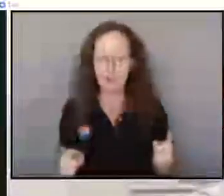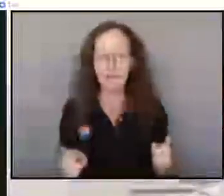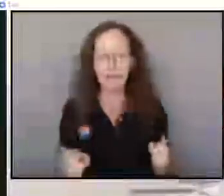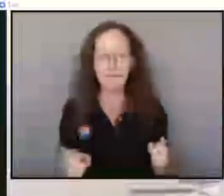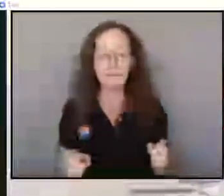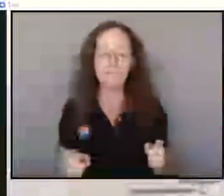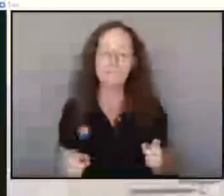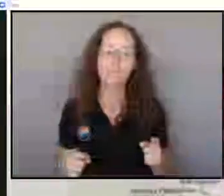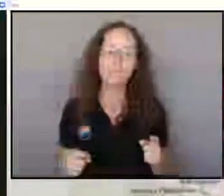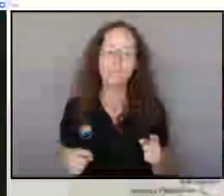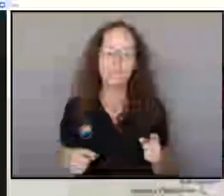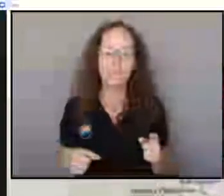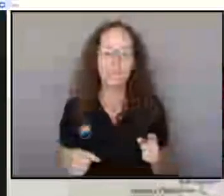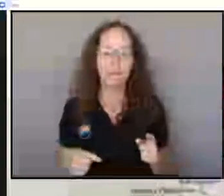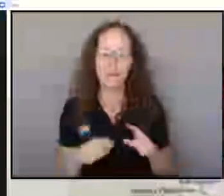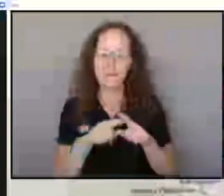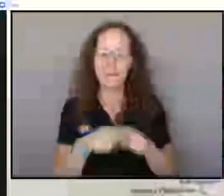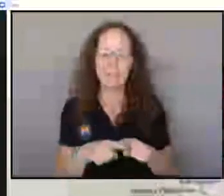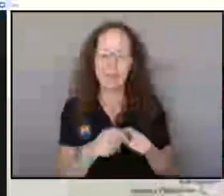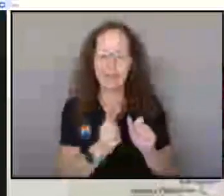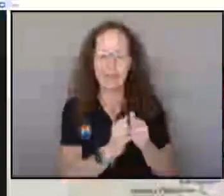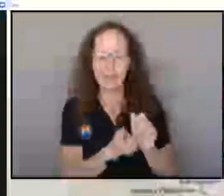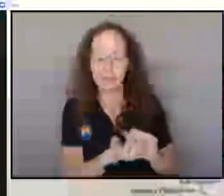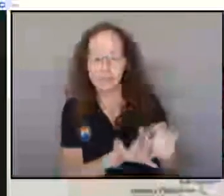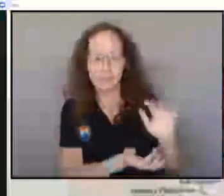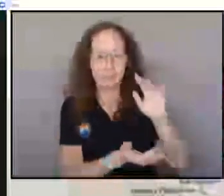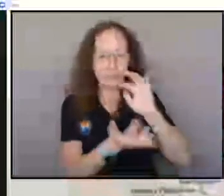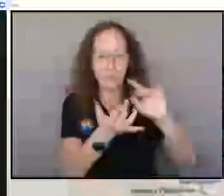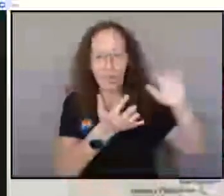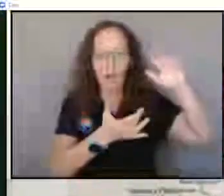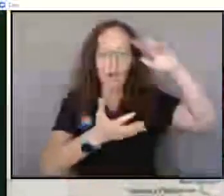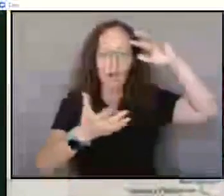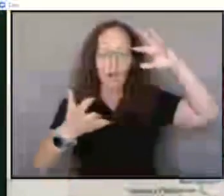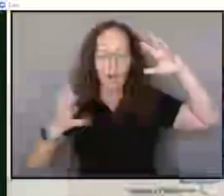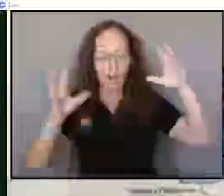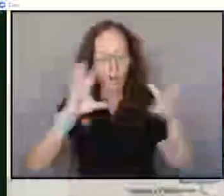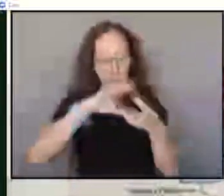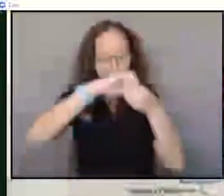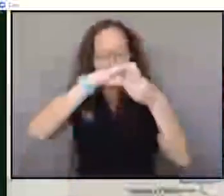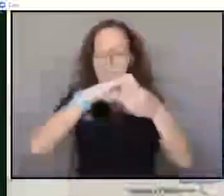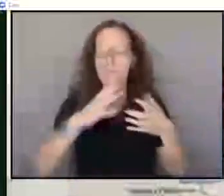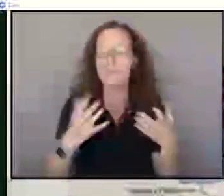BUILDS, COULD SHIFT SIGNIFICANTLY IN A REAL QUICK MANNER.